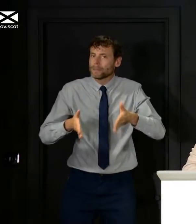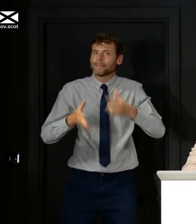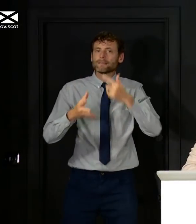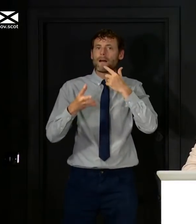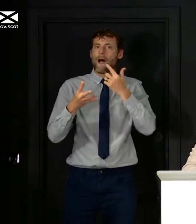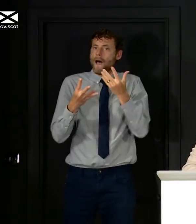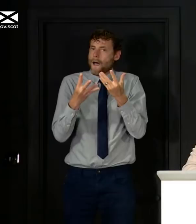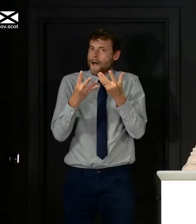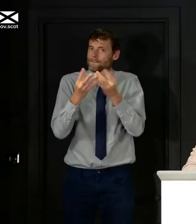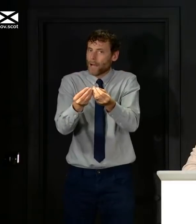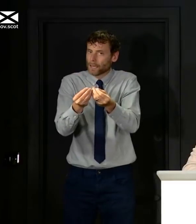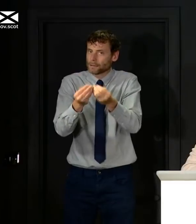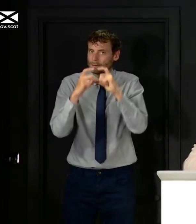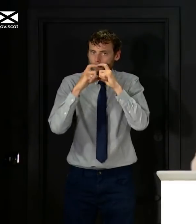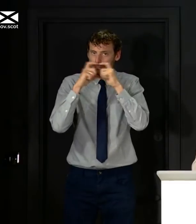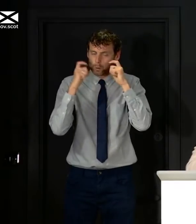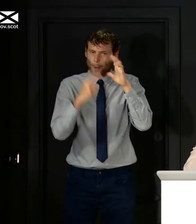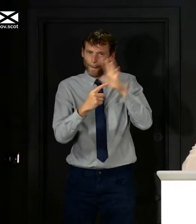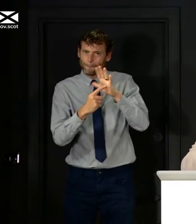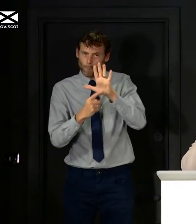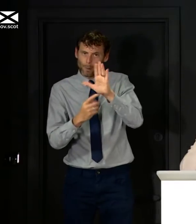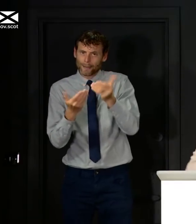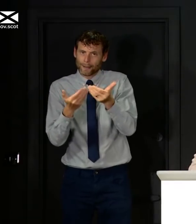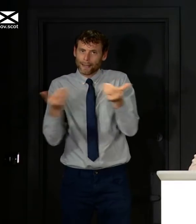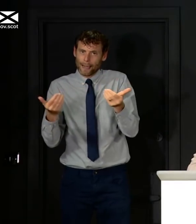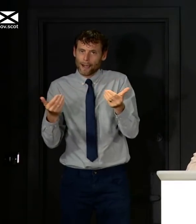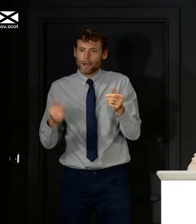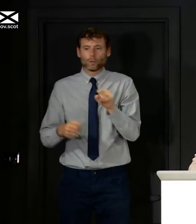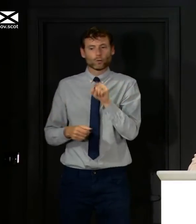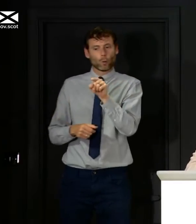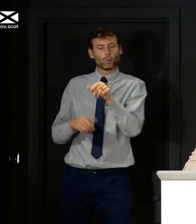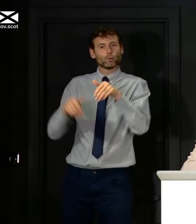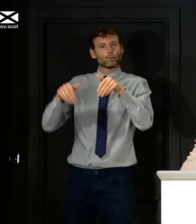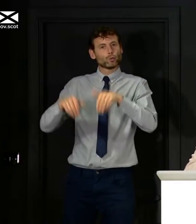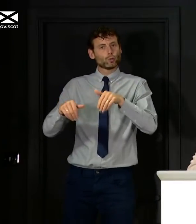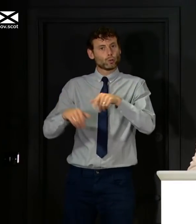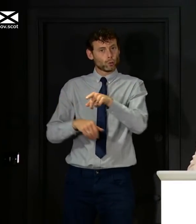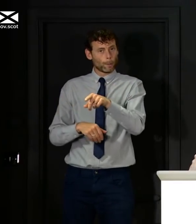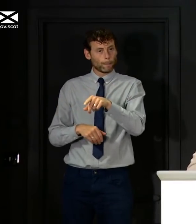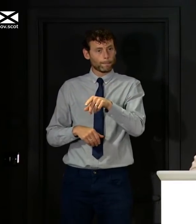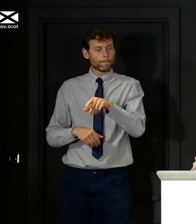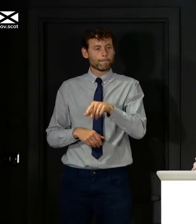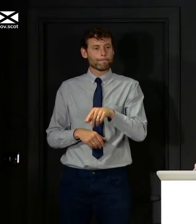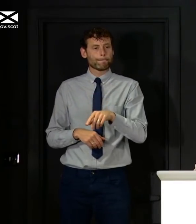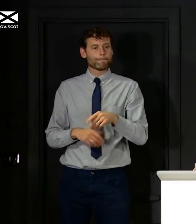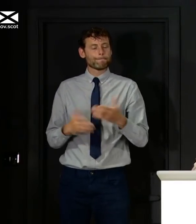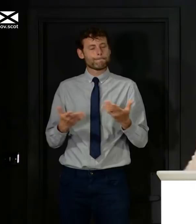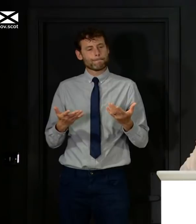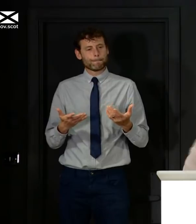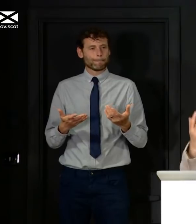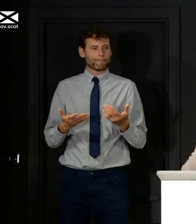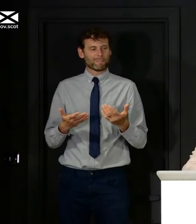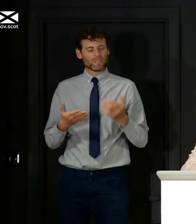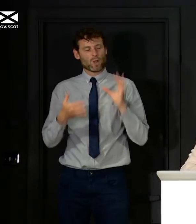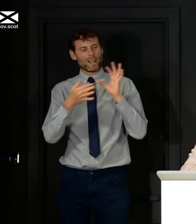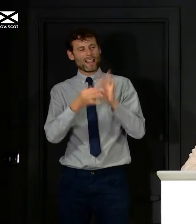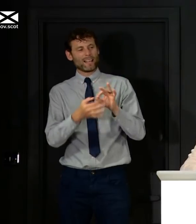an important distinction in terms of shops turning people away. In terms of your question,